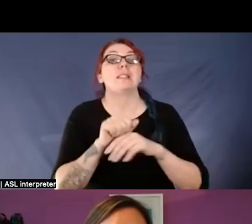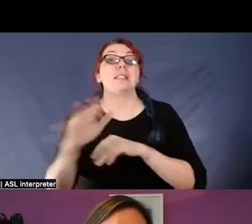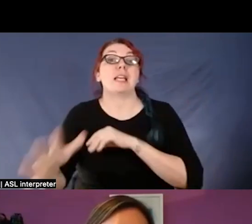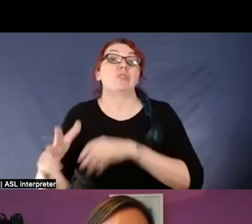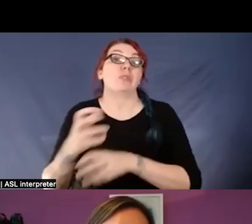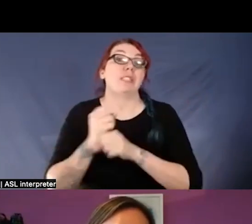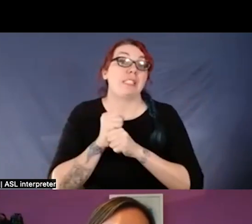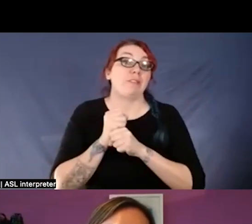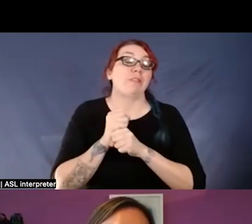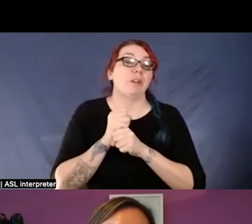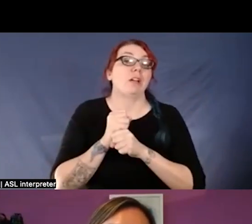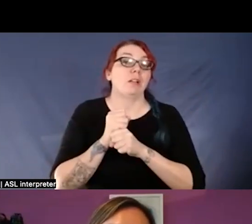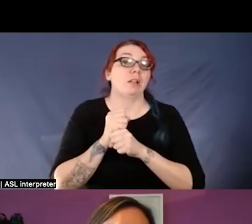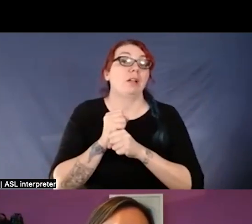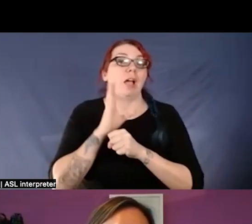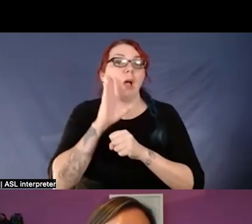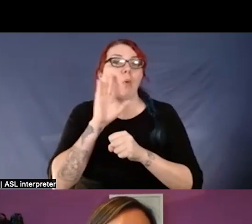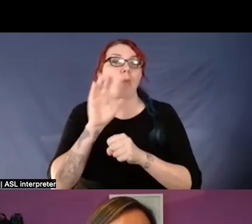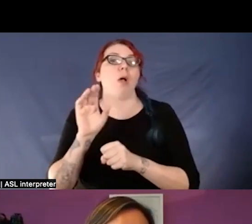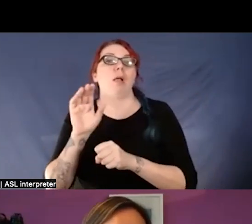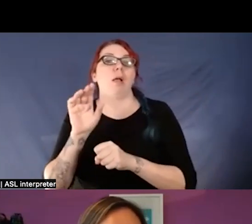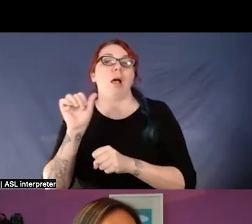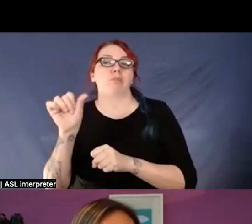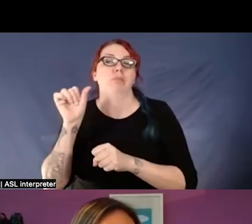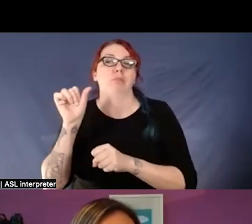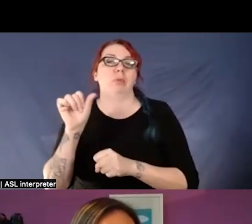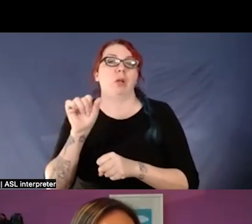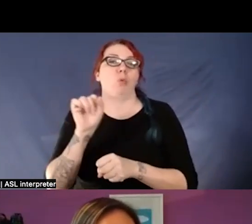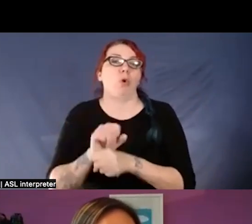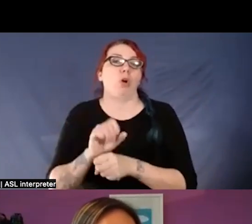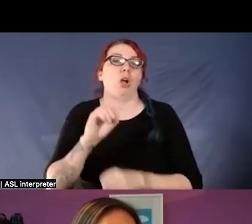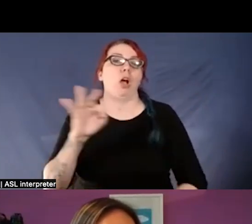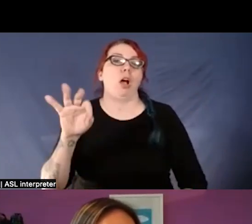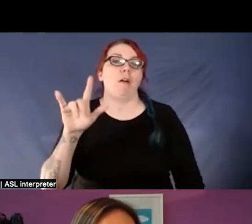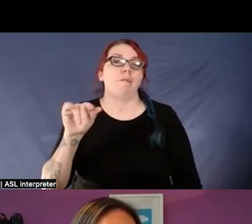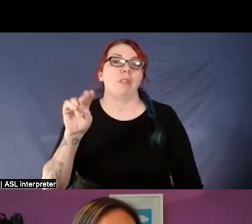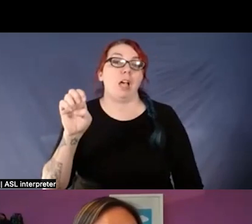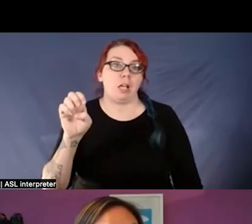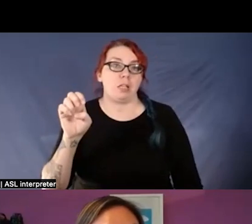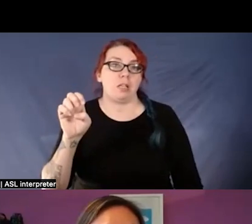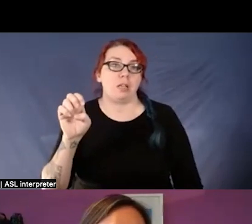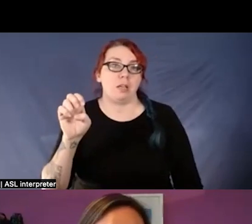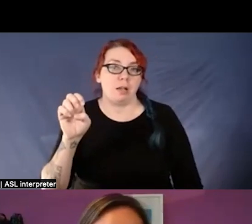button. So now I can work on the specific category that I need to focus on and I'm in a situation